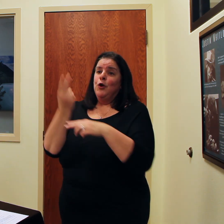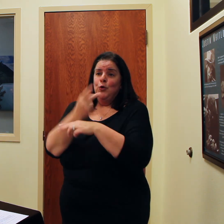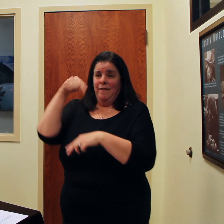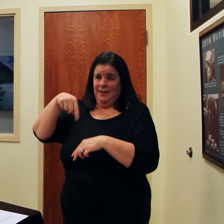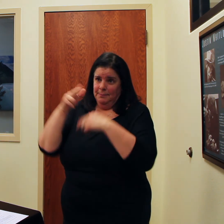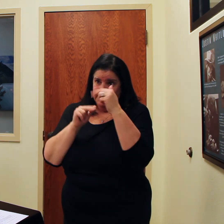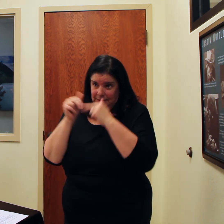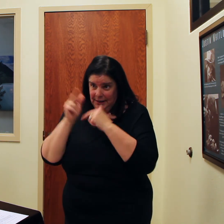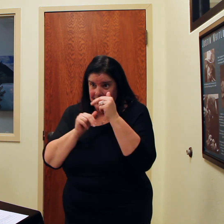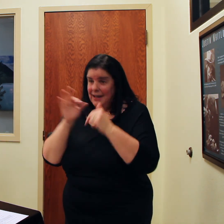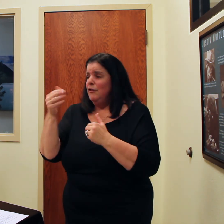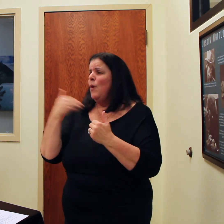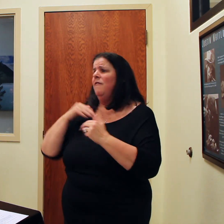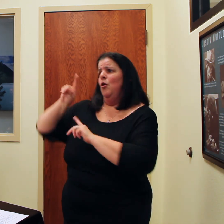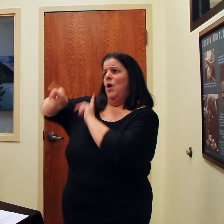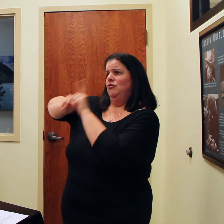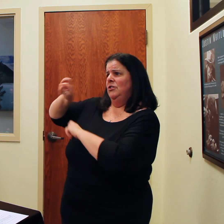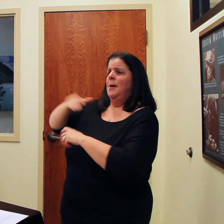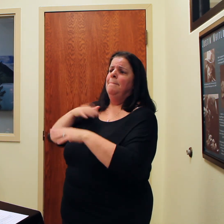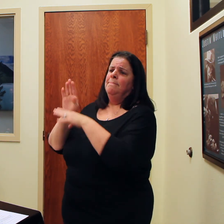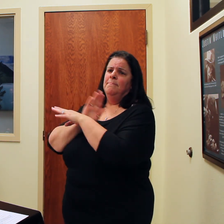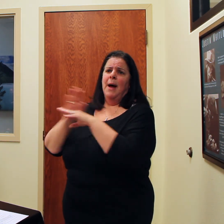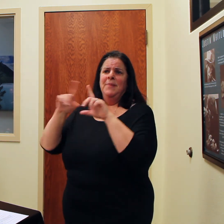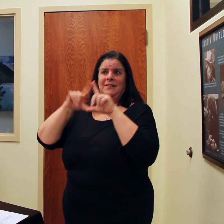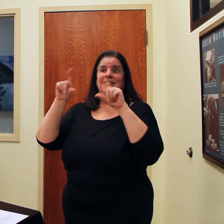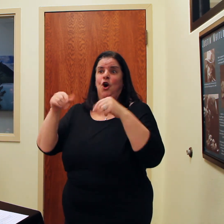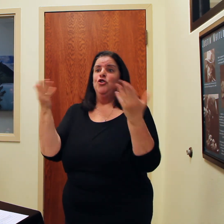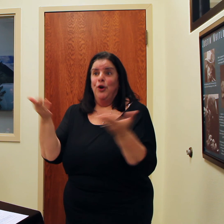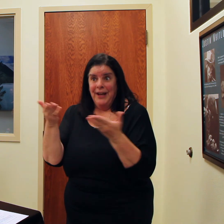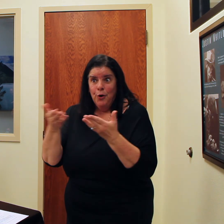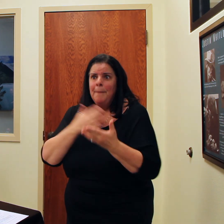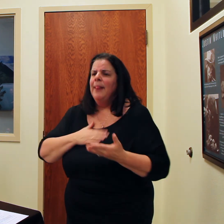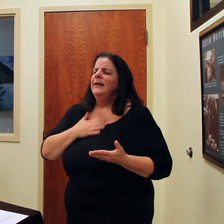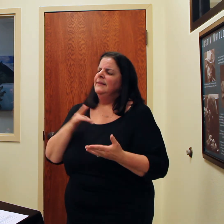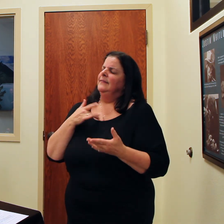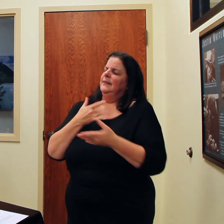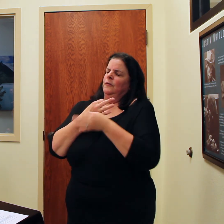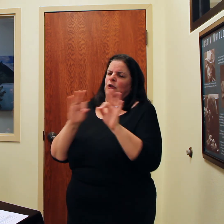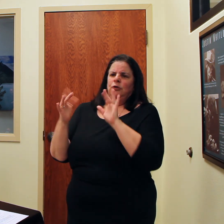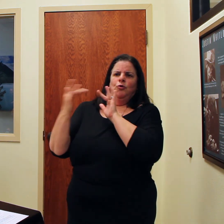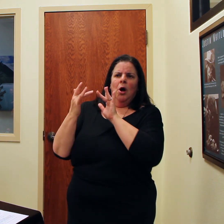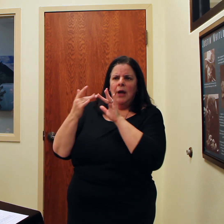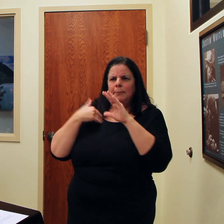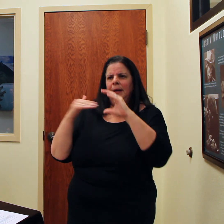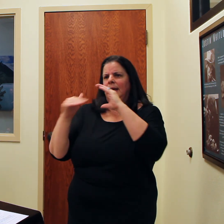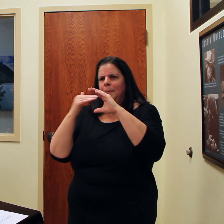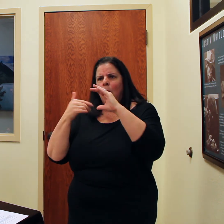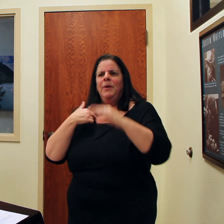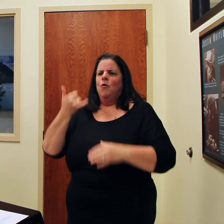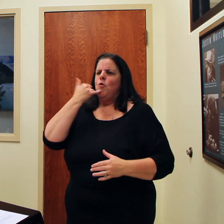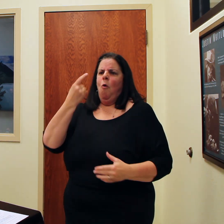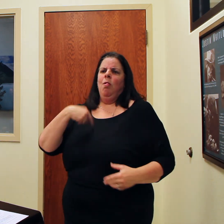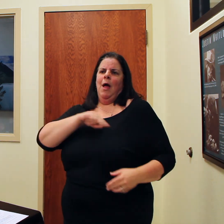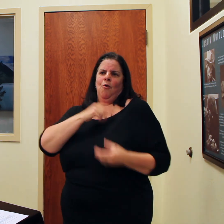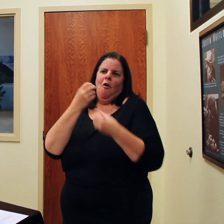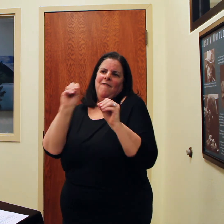If anybody does have any questions, my business cards are up here. Feel free to email me or give our office a phone call. Thank you.